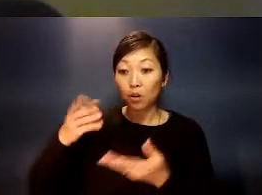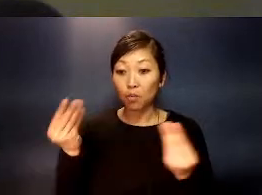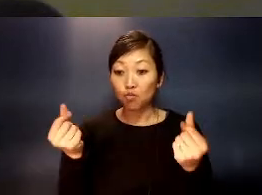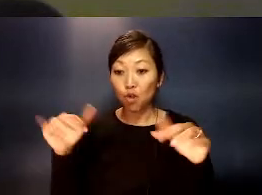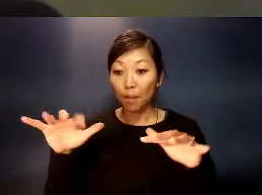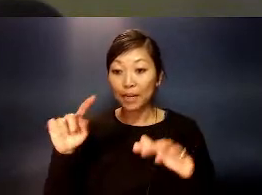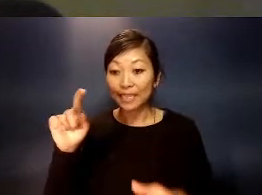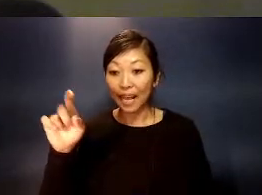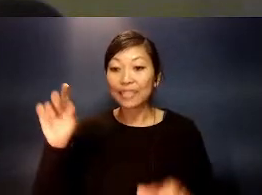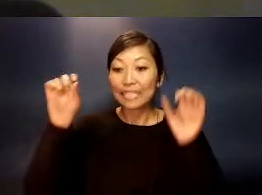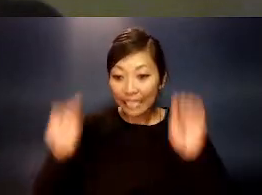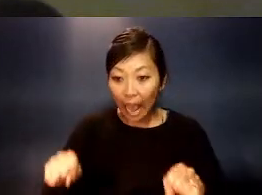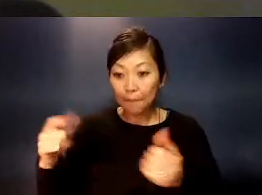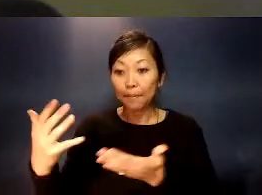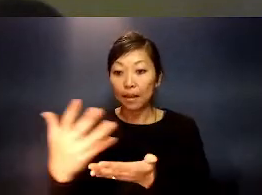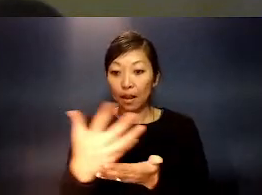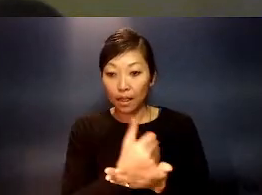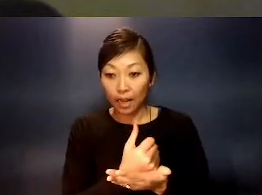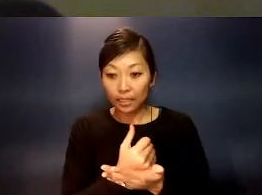THE COUNCIL CAN LOWER THE LEVY BUT IT CANNOT INCREASE